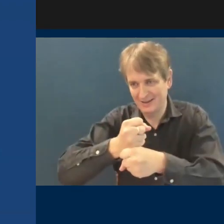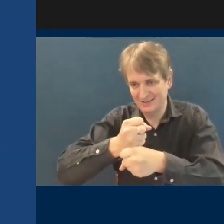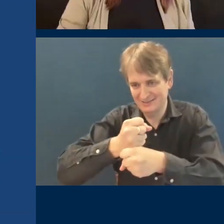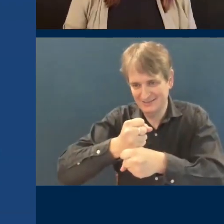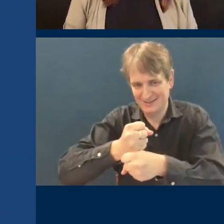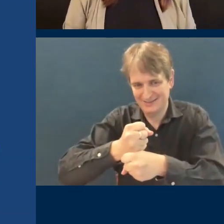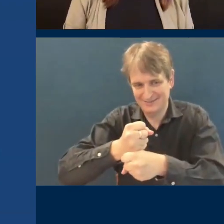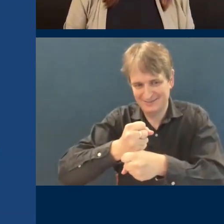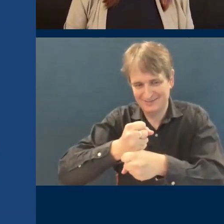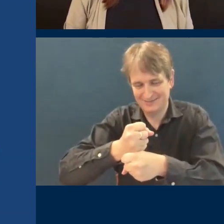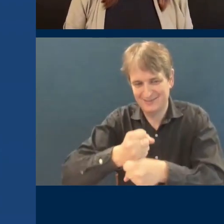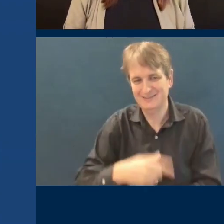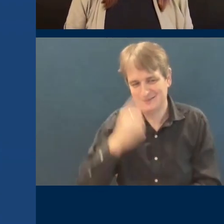Alright, so to summarize.